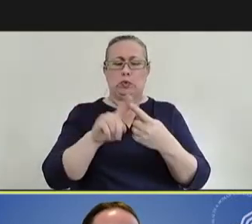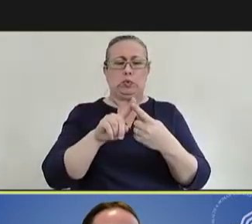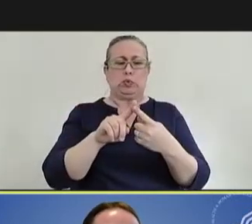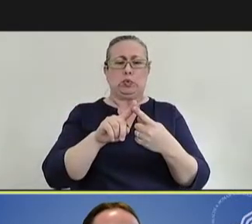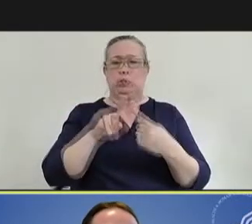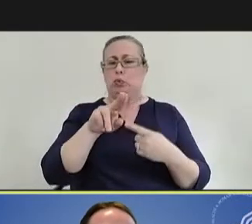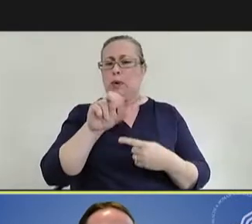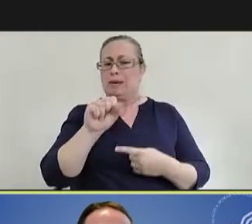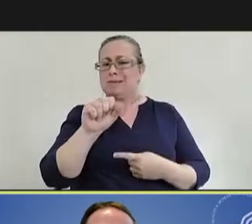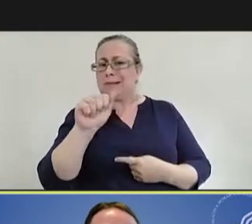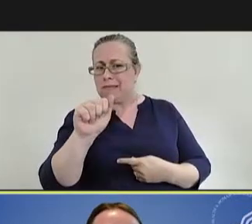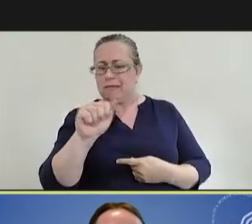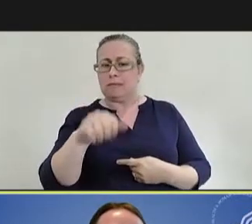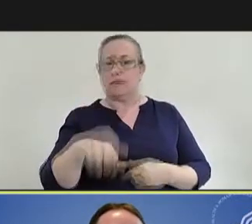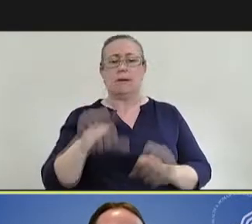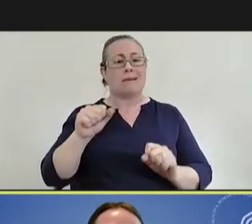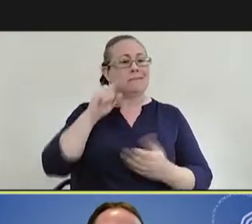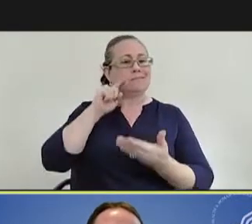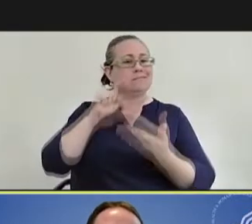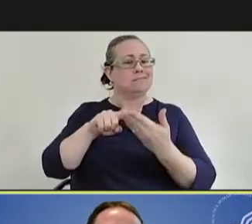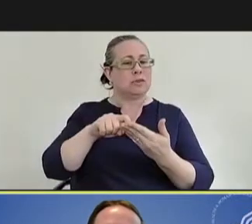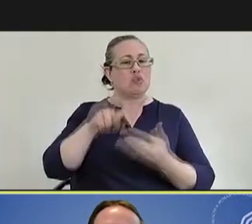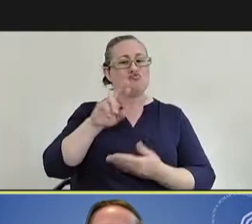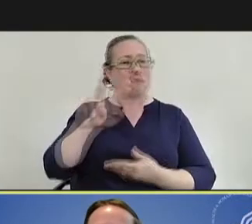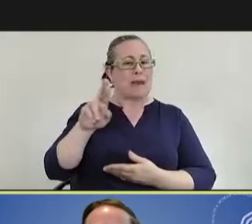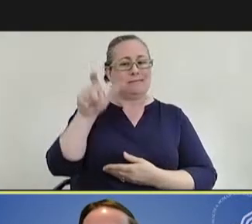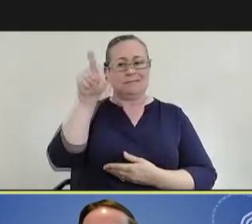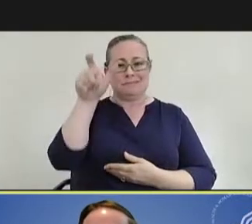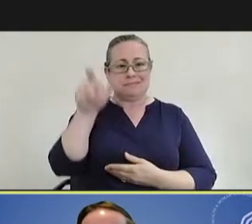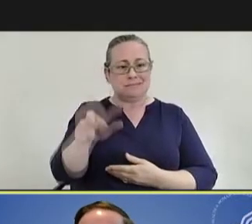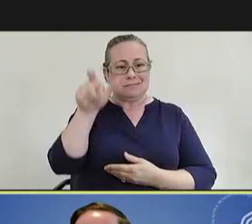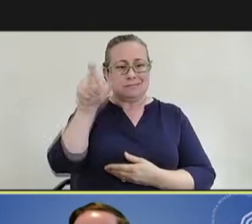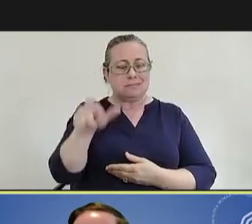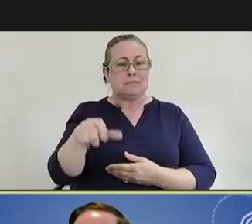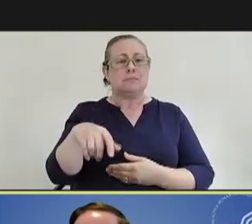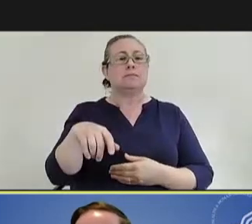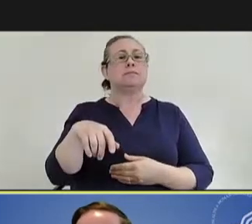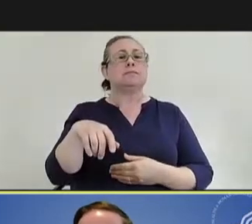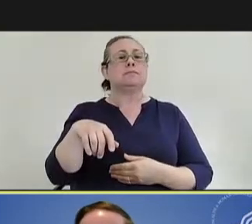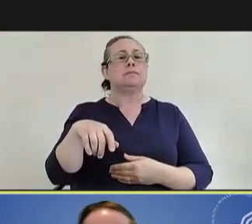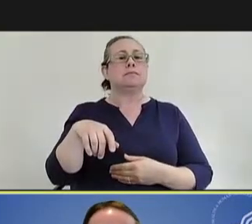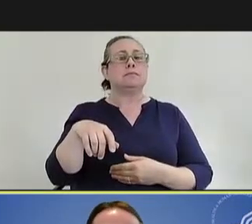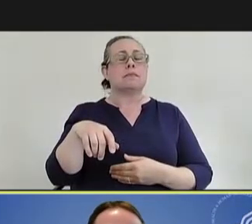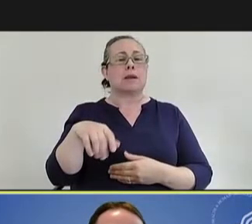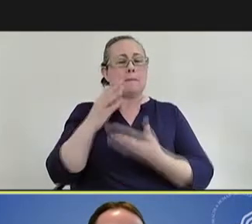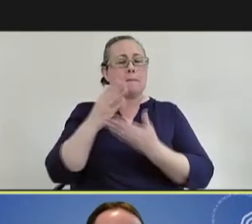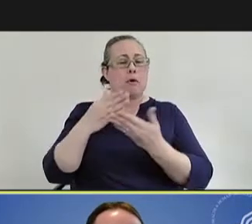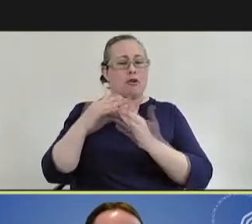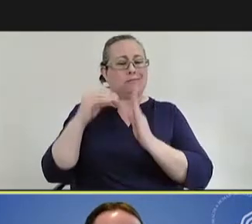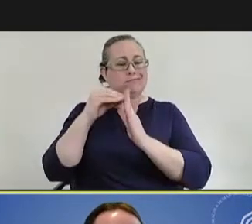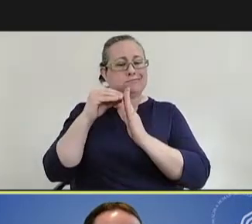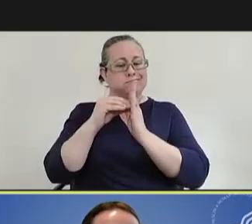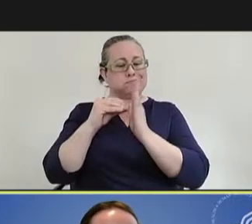You can see on the right-hand side here, the sections of the executive order deal with safety